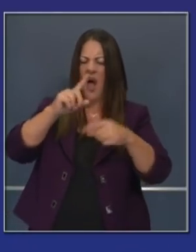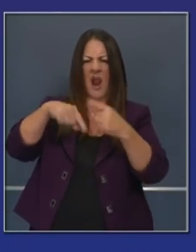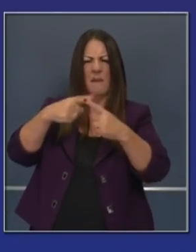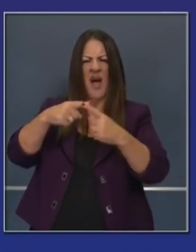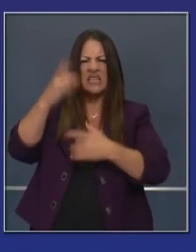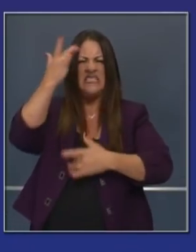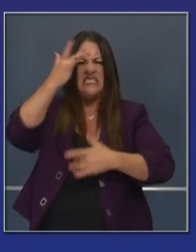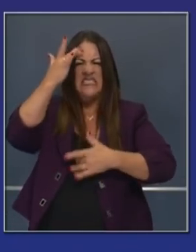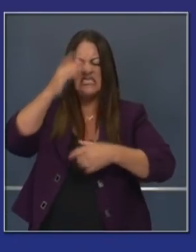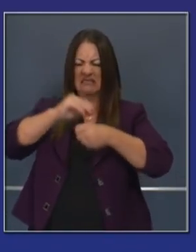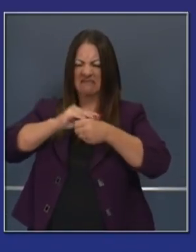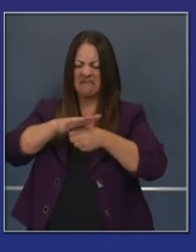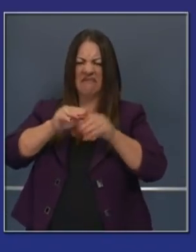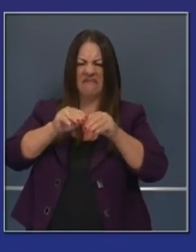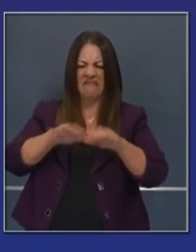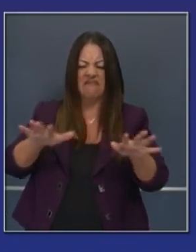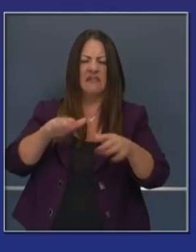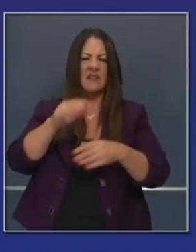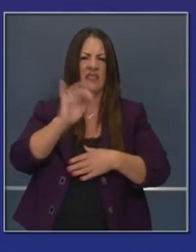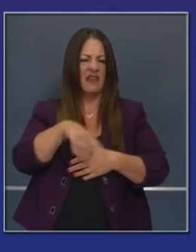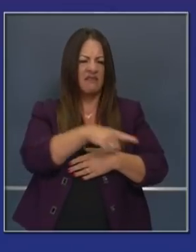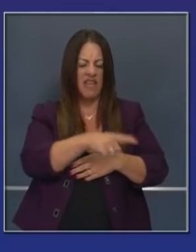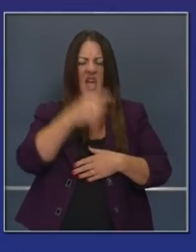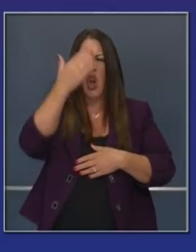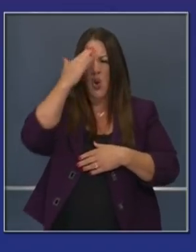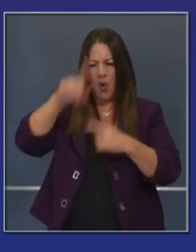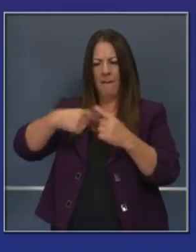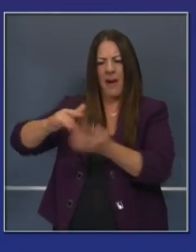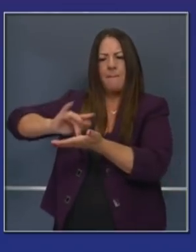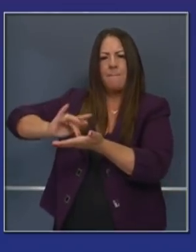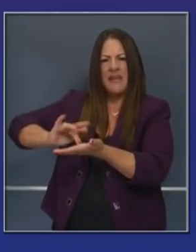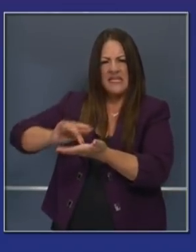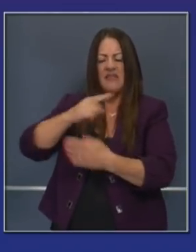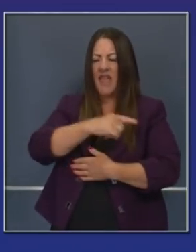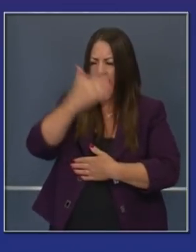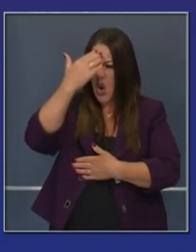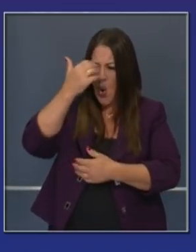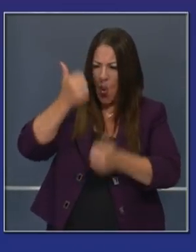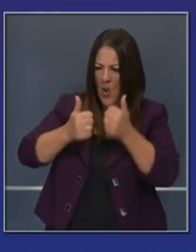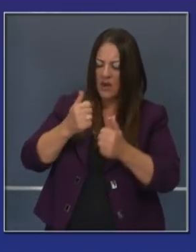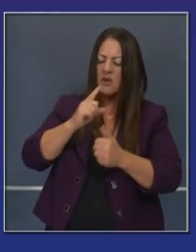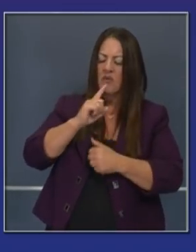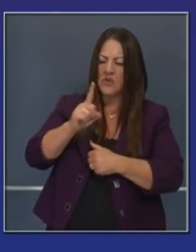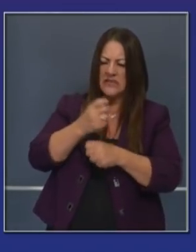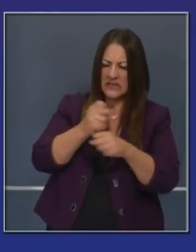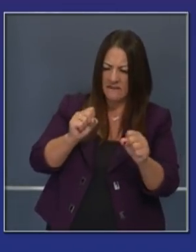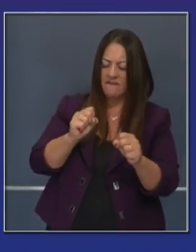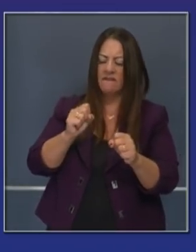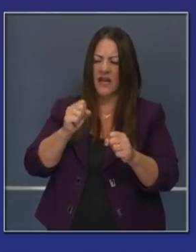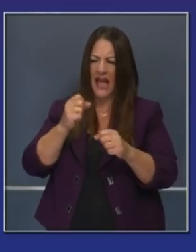THE EXPERTS IN BIO STAT EFFECT OF DISEASES AND OTHERS THAT ARE PART OF THIS WORK GROUP THAT ARE MONITORING THESE VACCINE